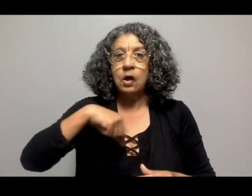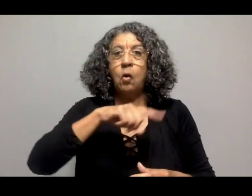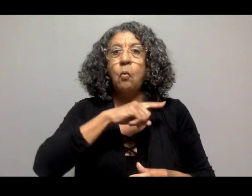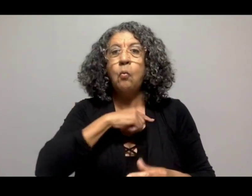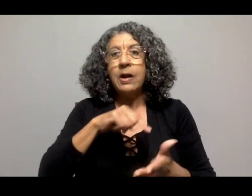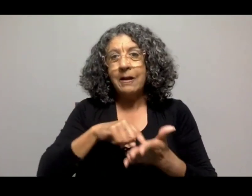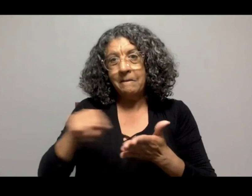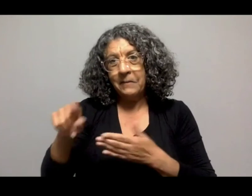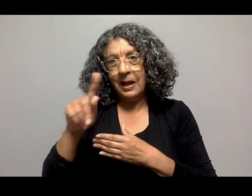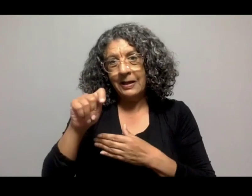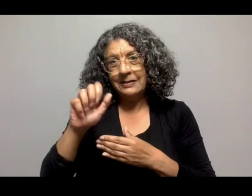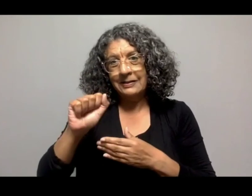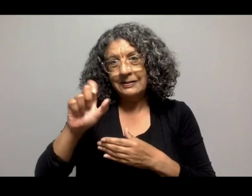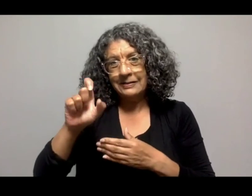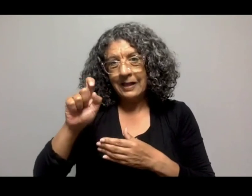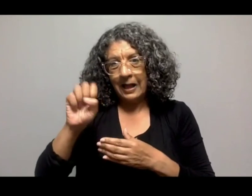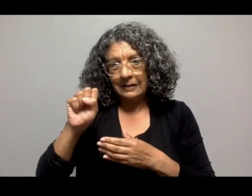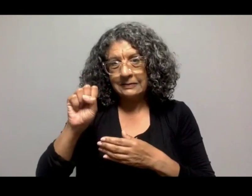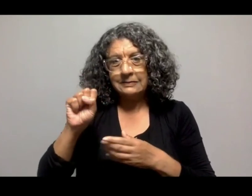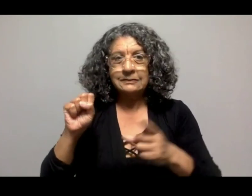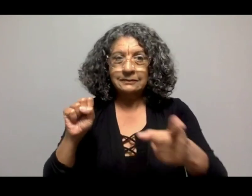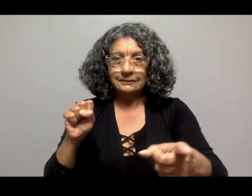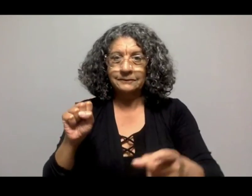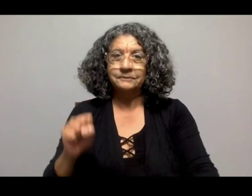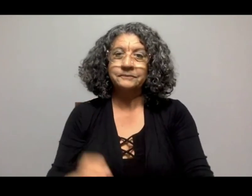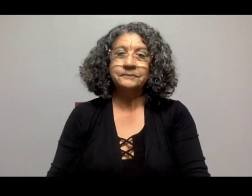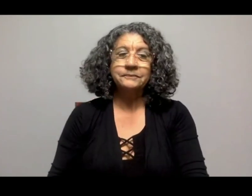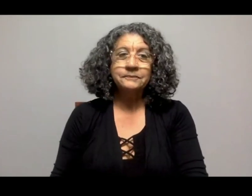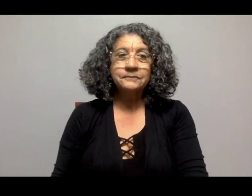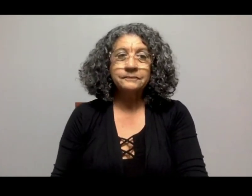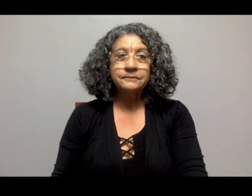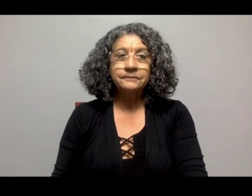so those are the reasons why we pay taxes.